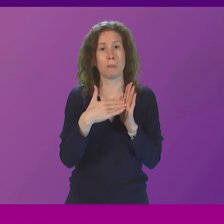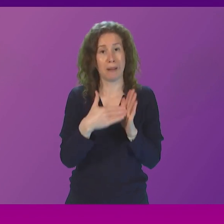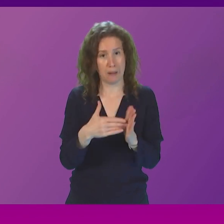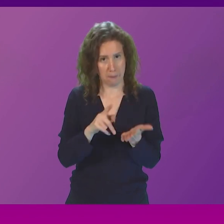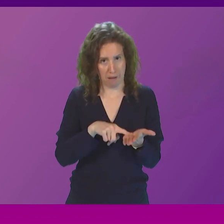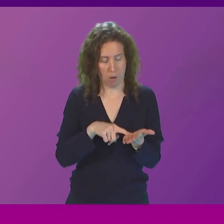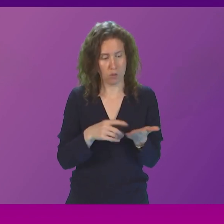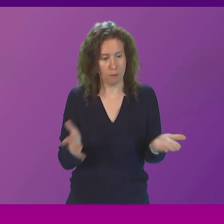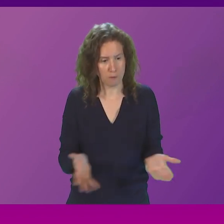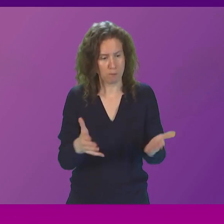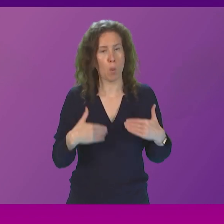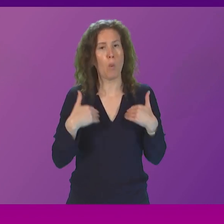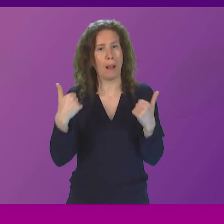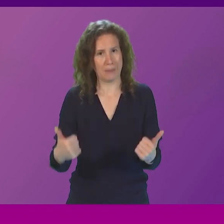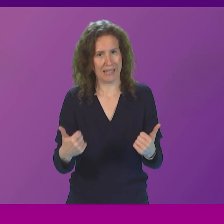in the wellbeing of the education workforce.